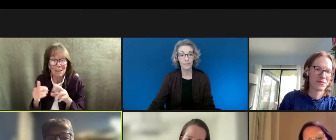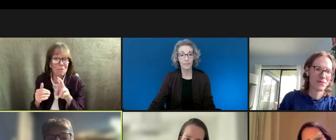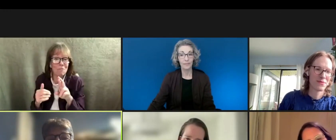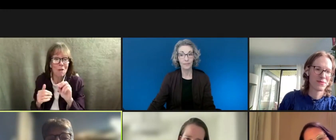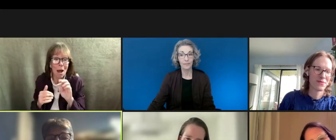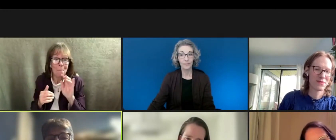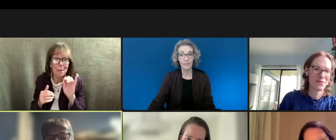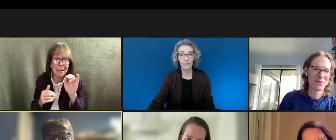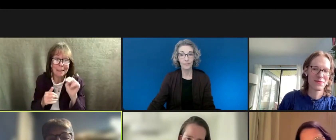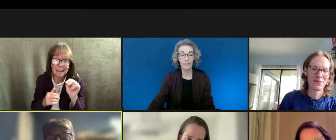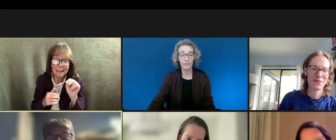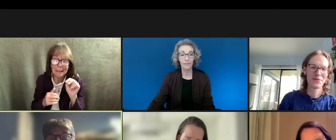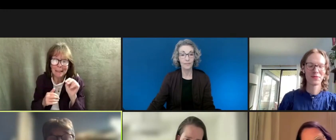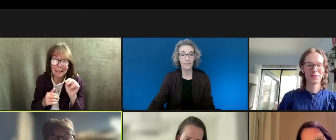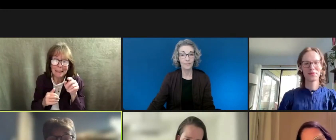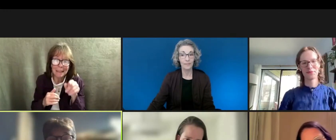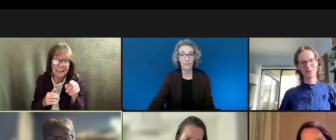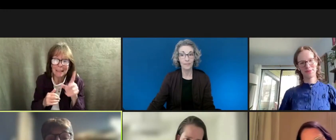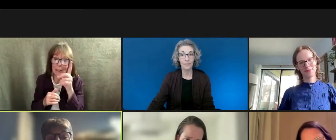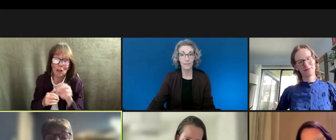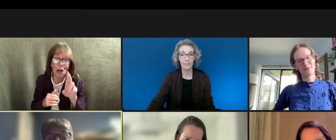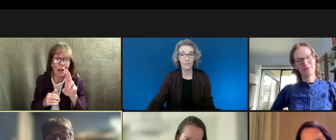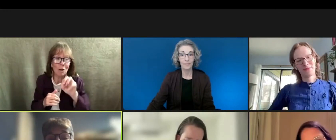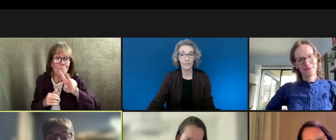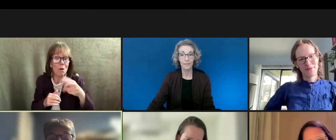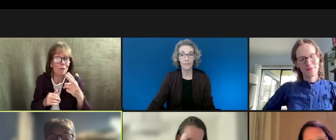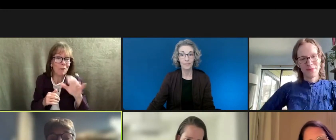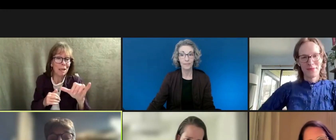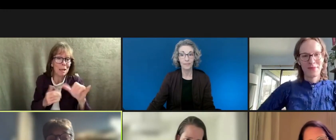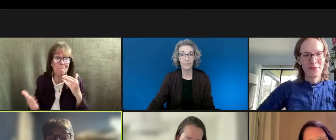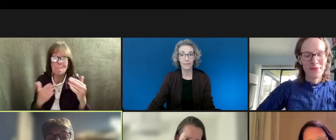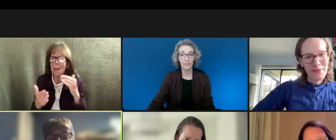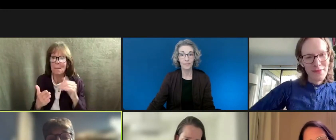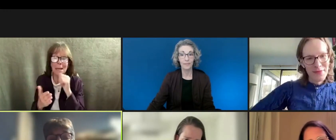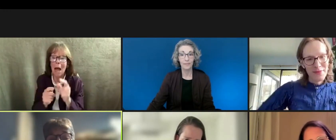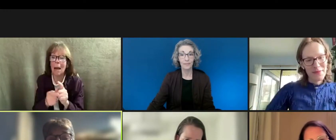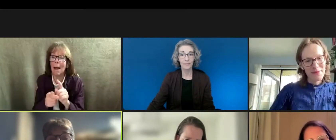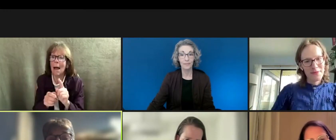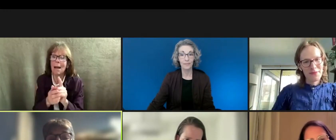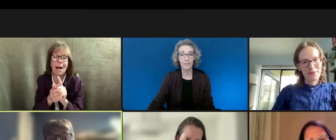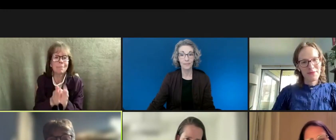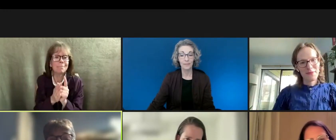it's gonna take time, but just realizing that there is a hope and there is,